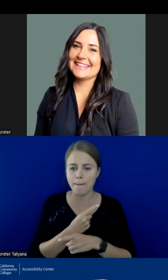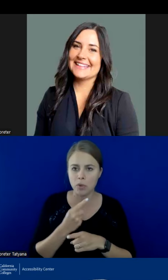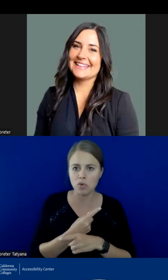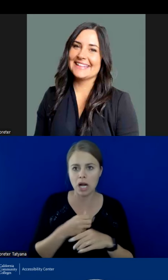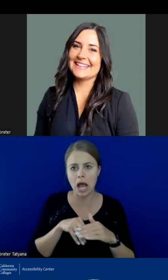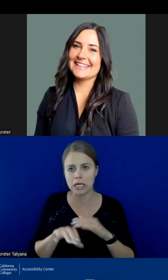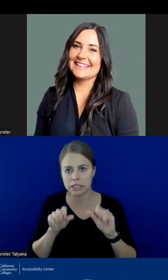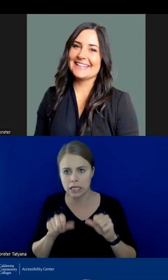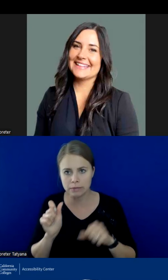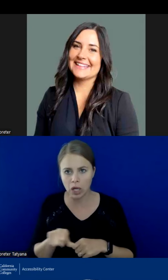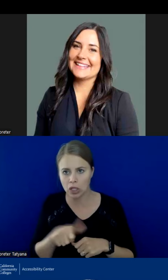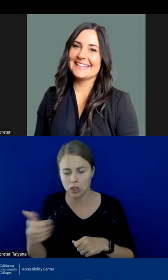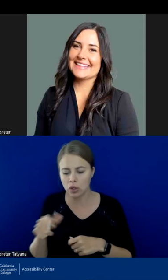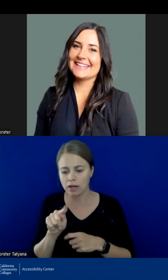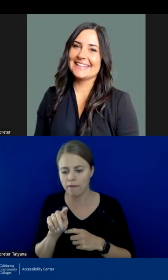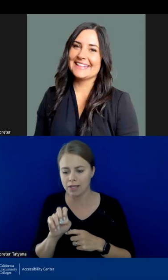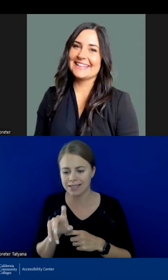alternative text for this image?